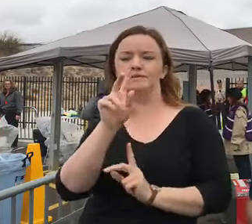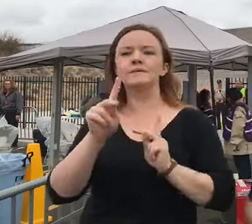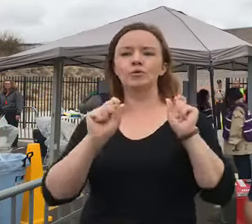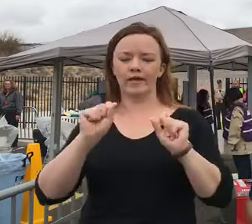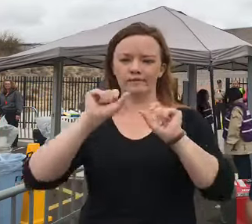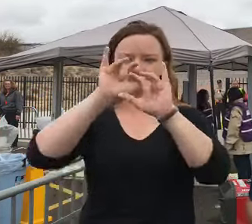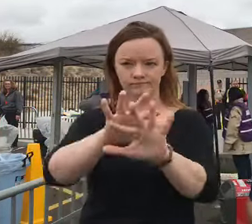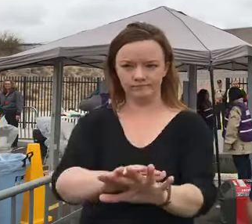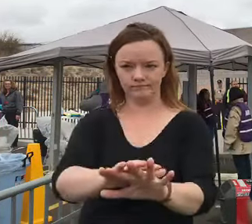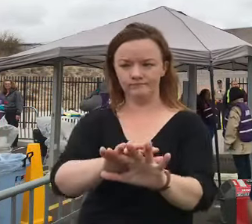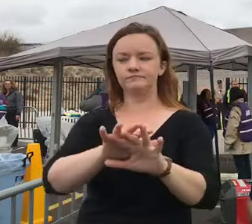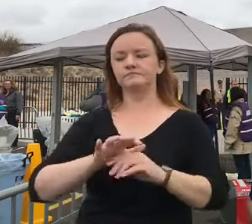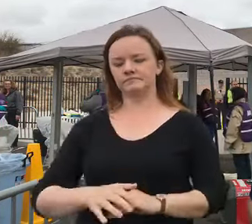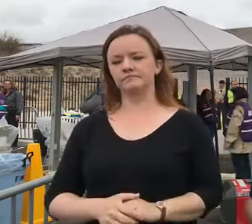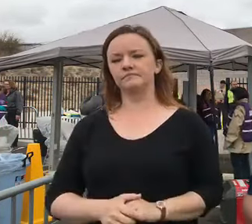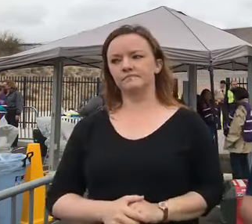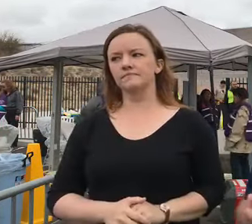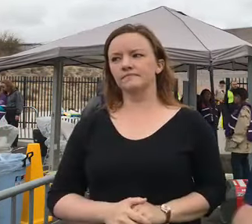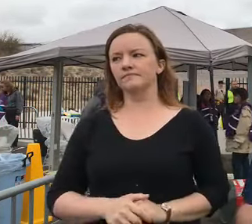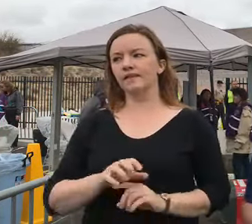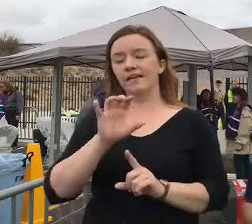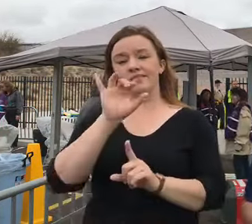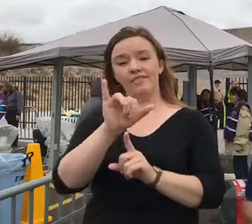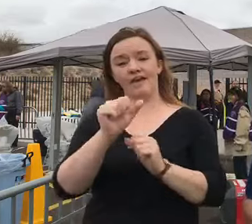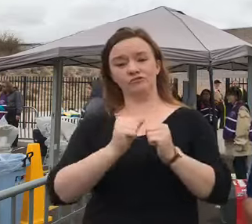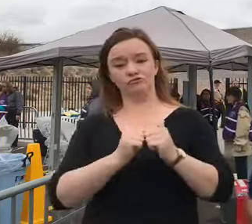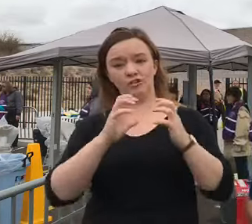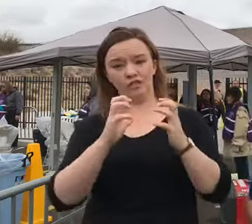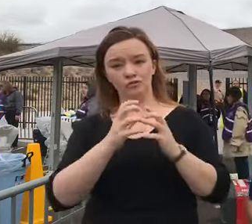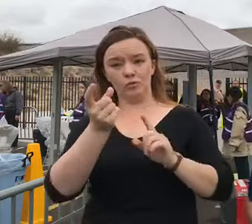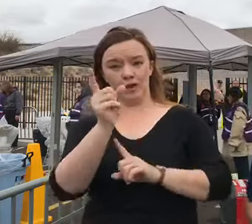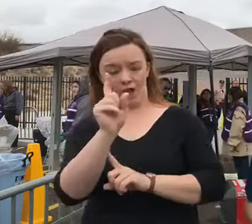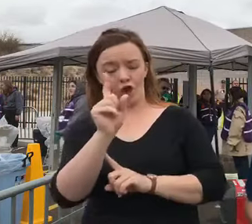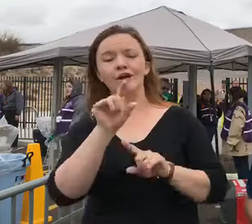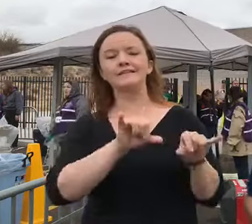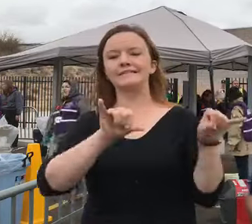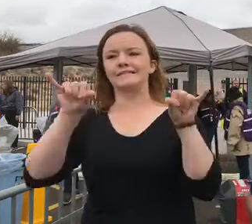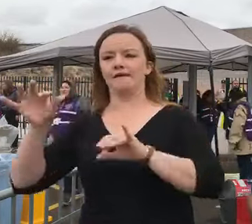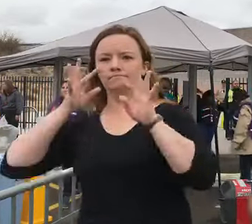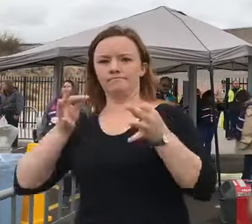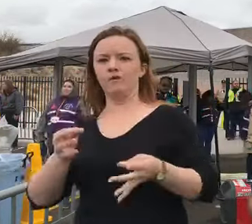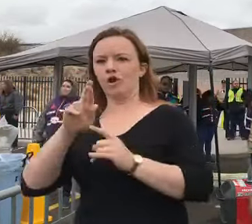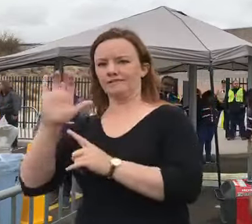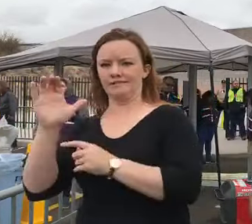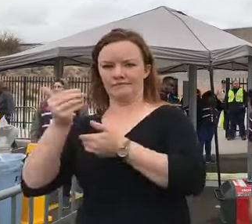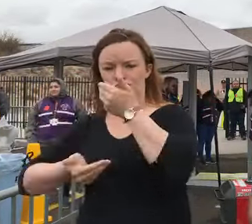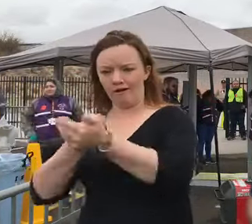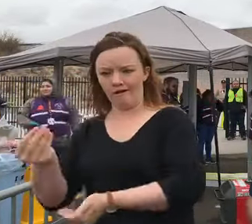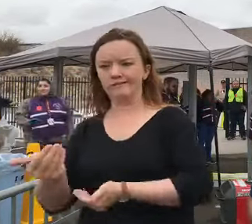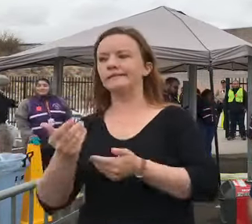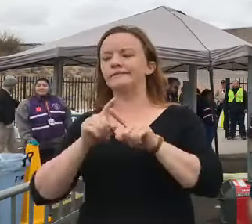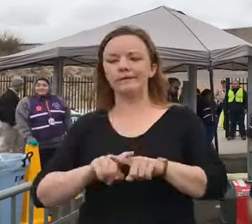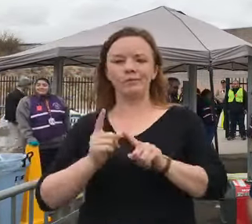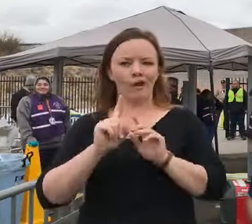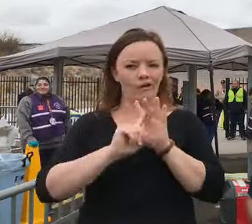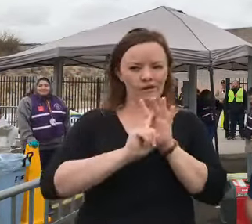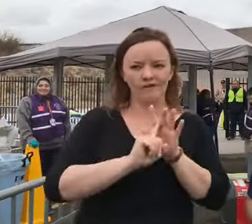evacuated from the EPZ and that's also determined just like the RCC. That's determined where that's going to be based on the event.